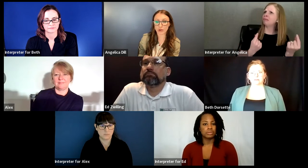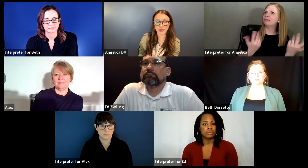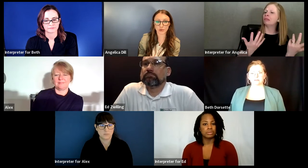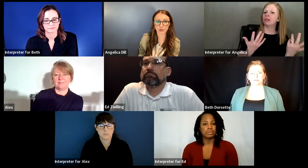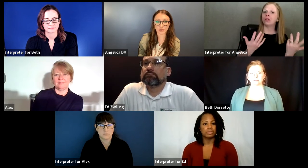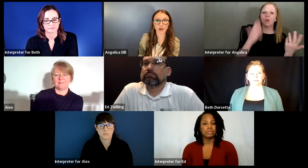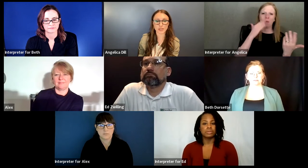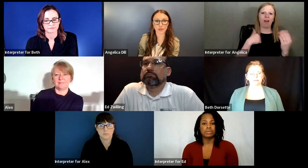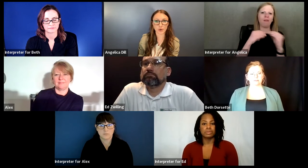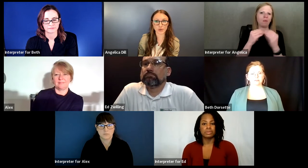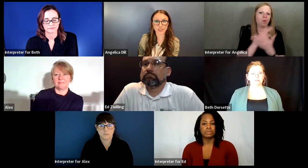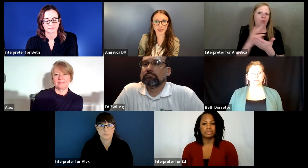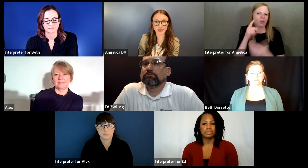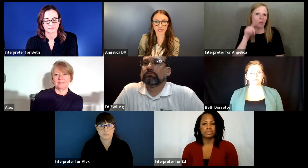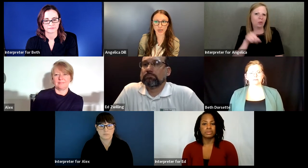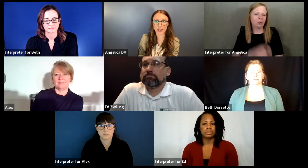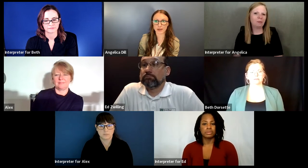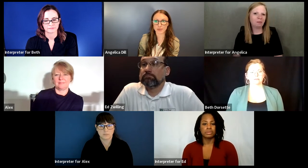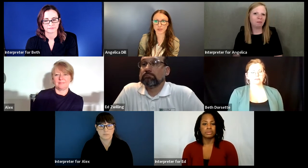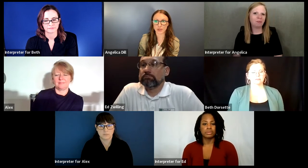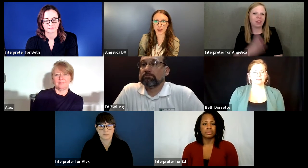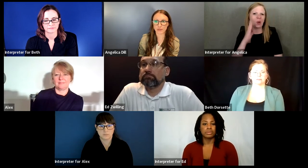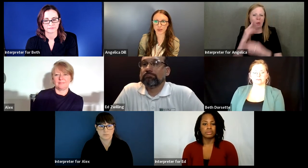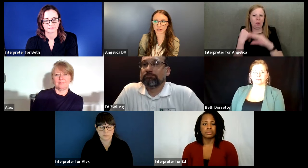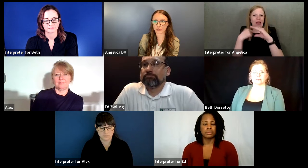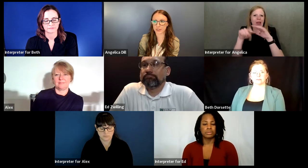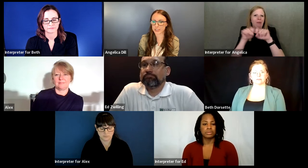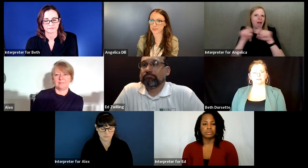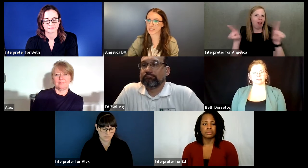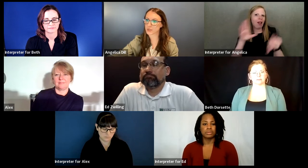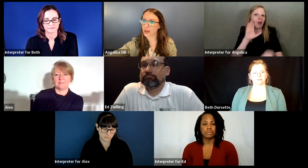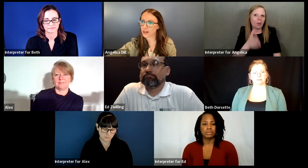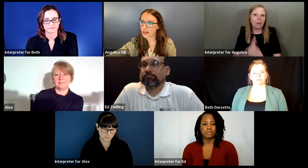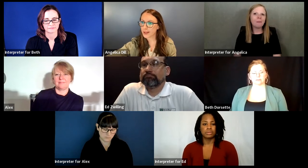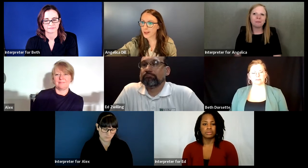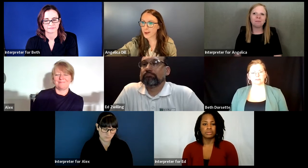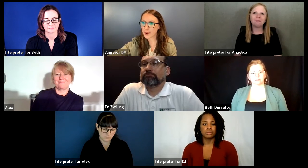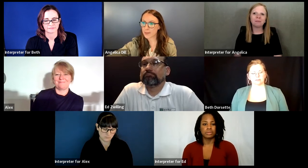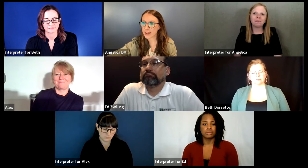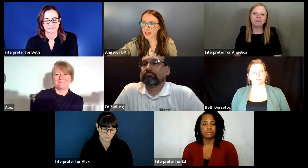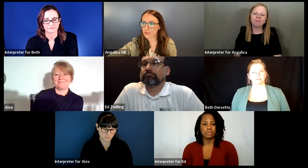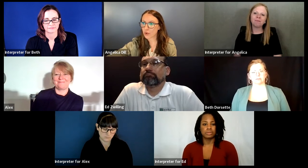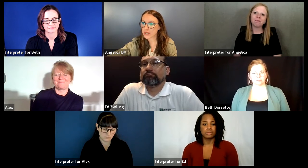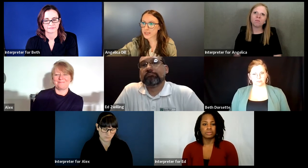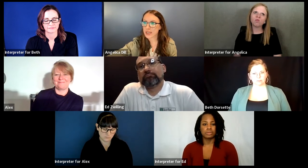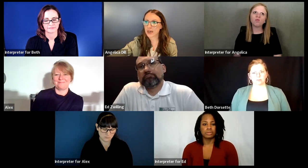We'll also email that out to everyone who attended tonight so that you have that on your fingertips, as well.